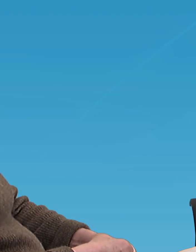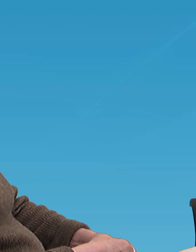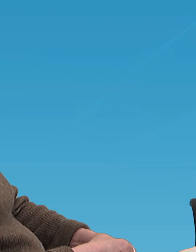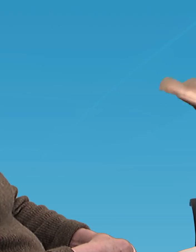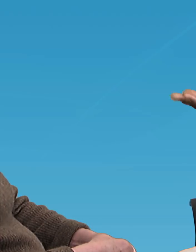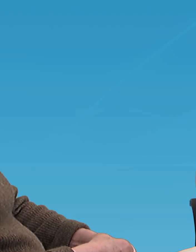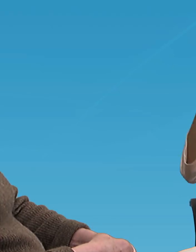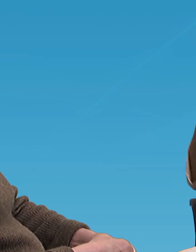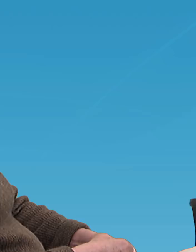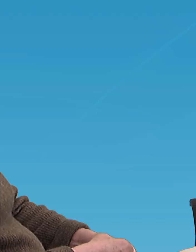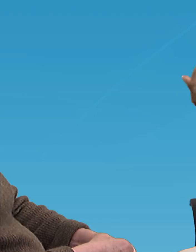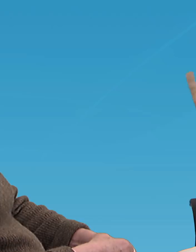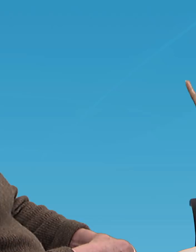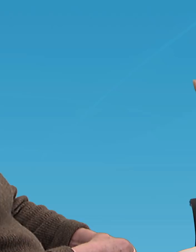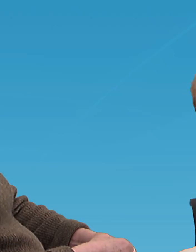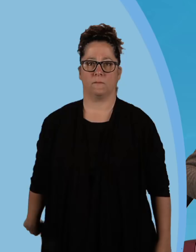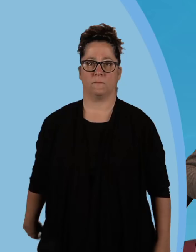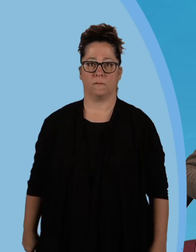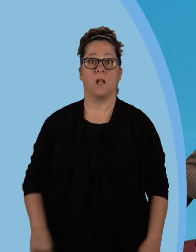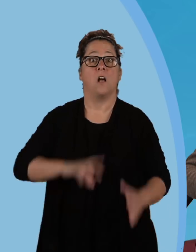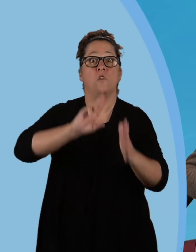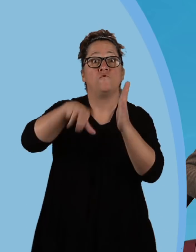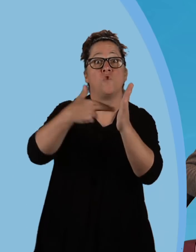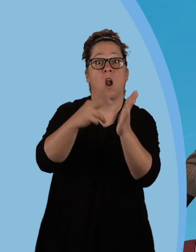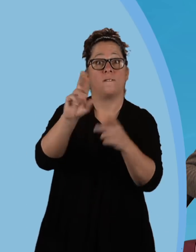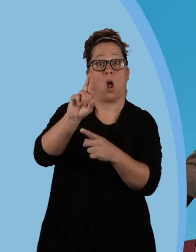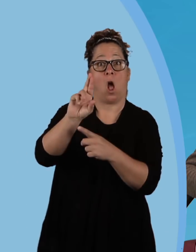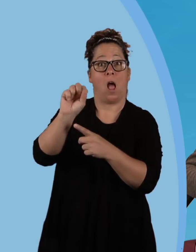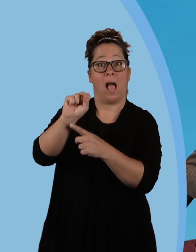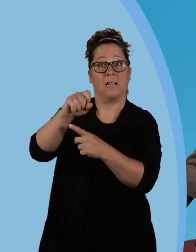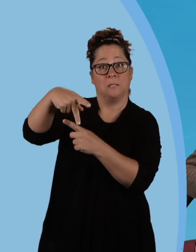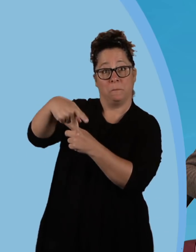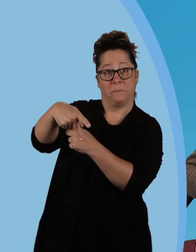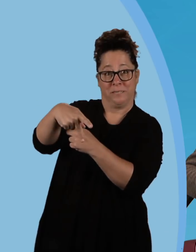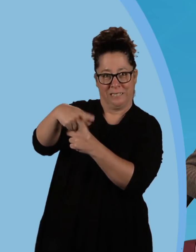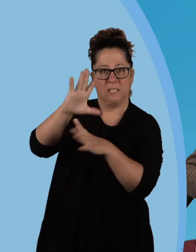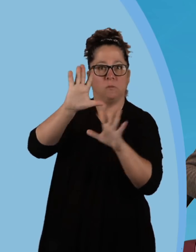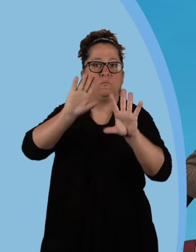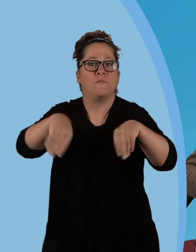Can you explain what that role is like? The role of a related service provider